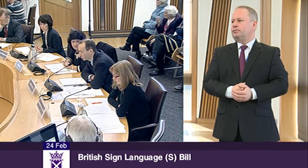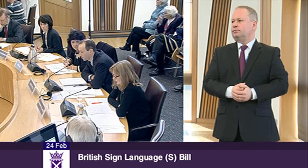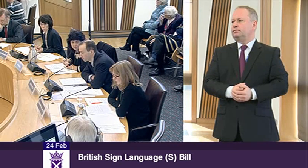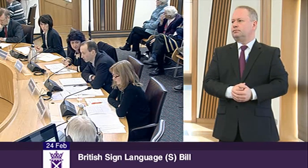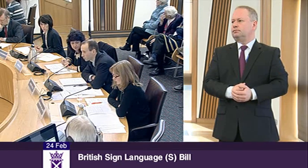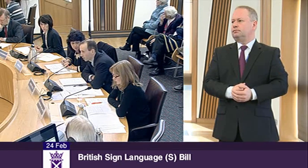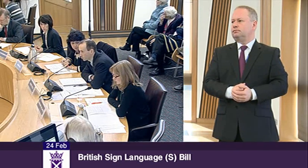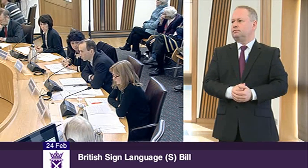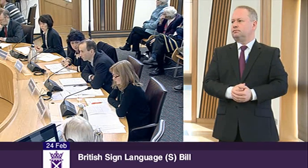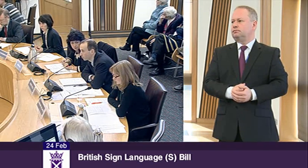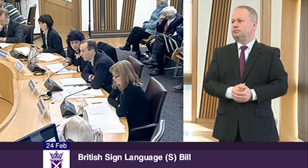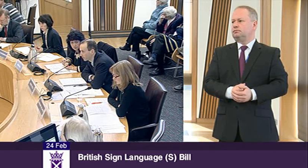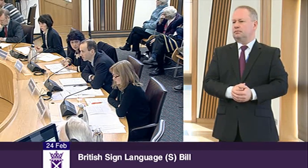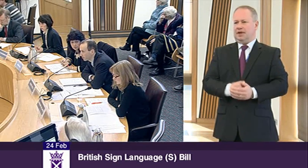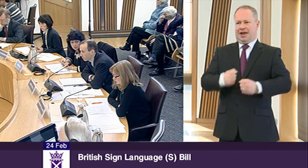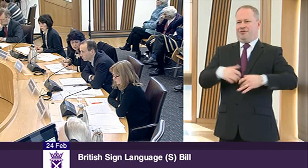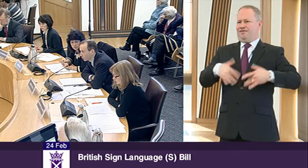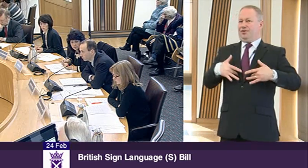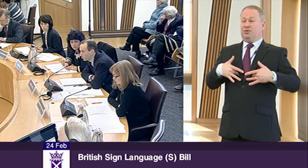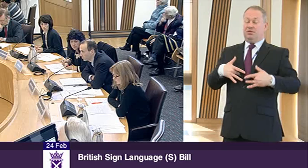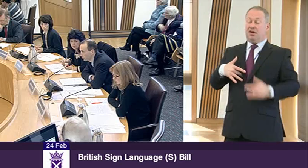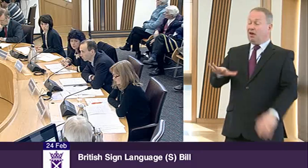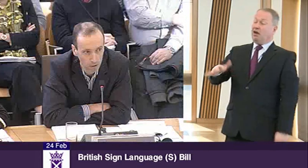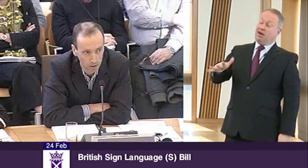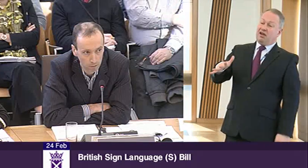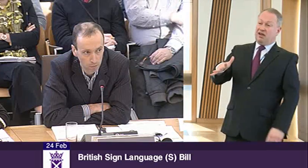Robert Nicol: We do not have a strong view on that. I can see the Government’s point